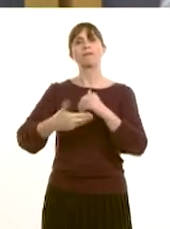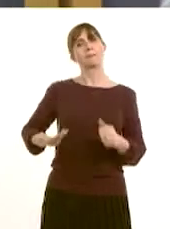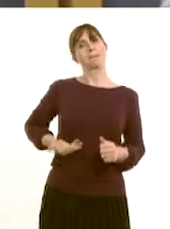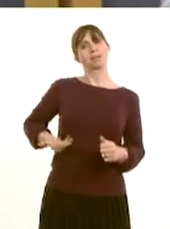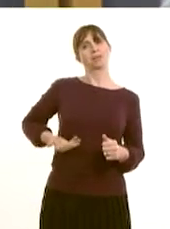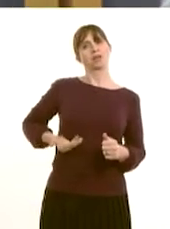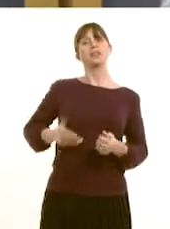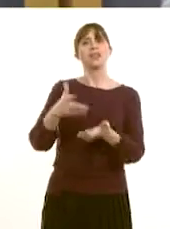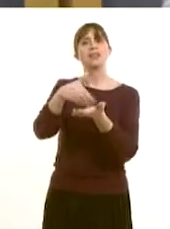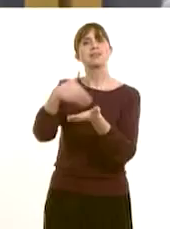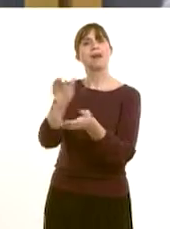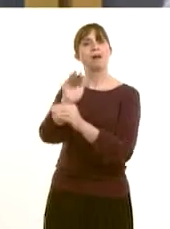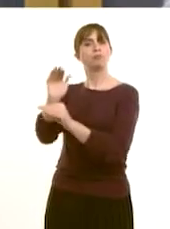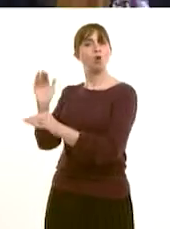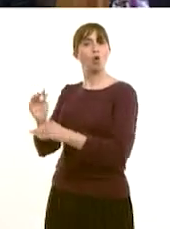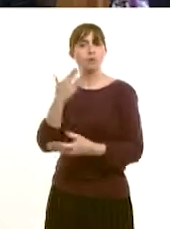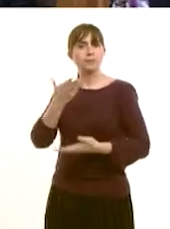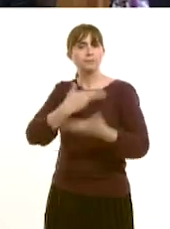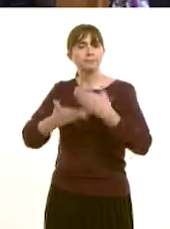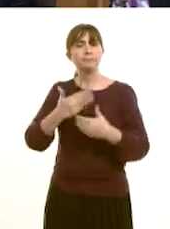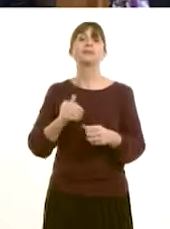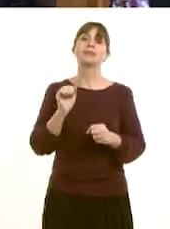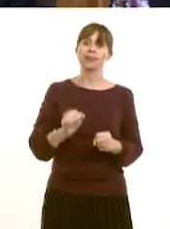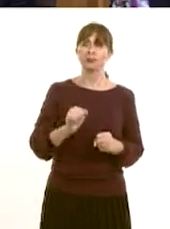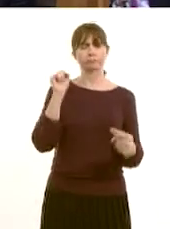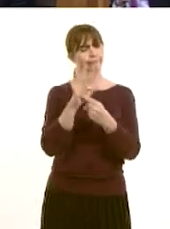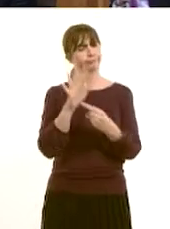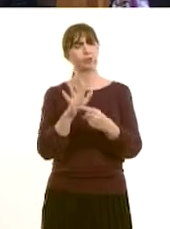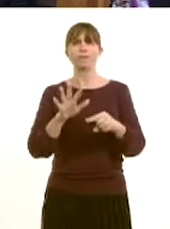OAQ(4)2702(FM) Carwyn Jones: Yes. Increasing exports from Wales is a key priority for the Welsh Government.